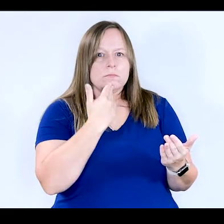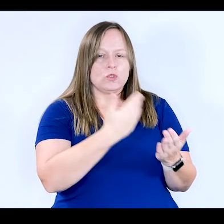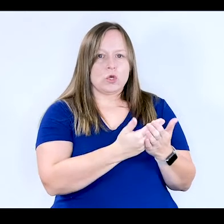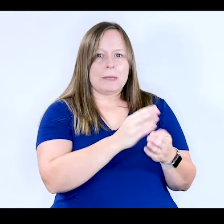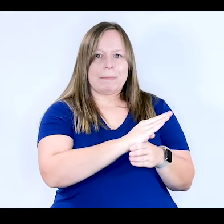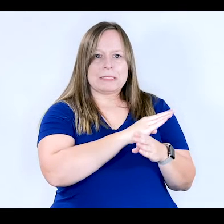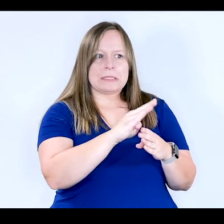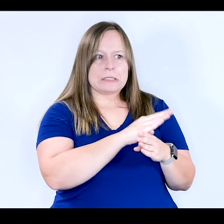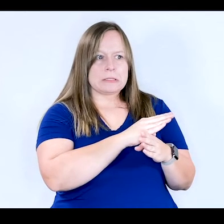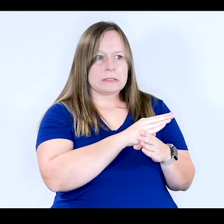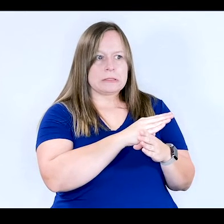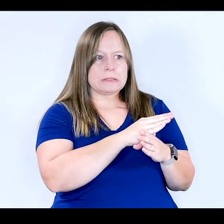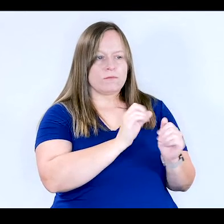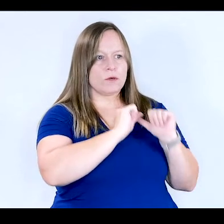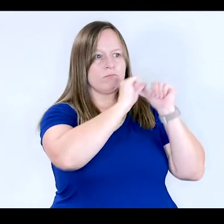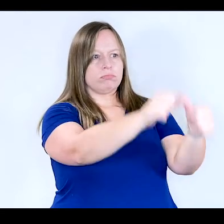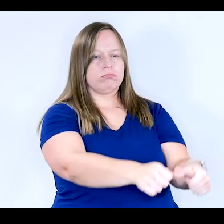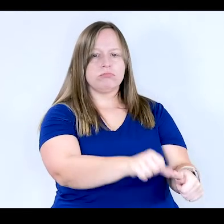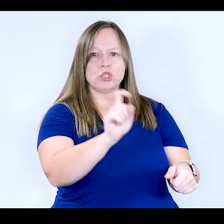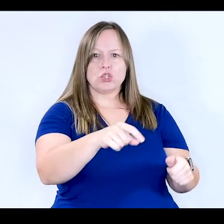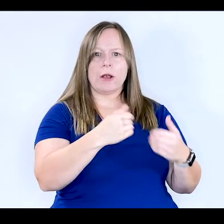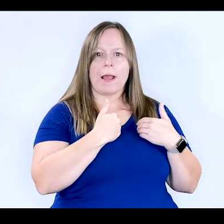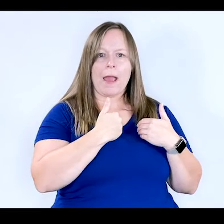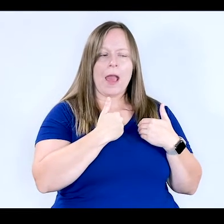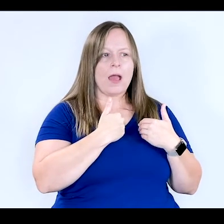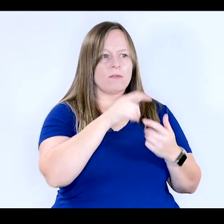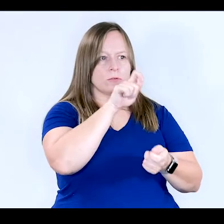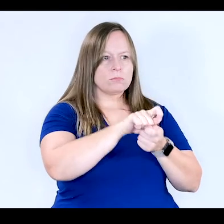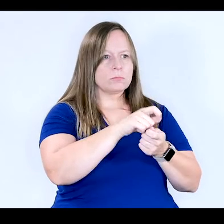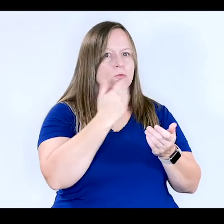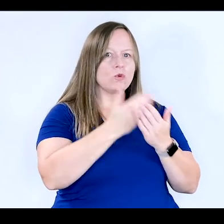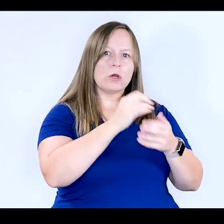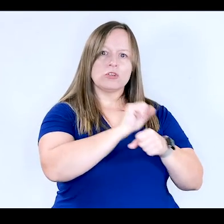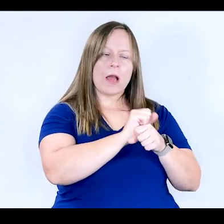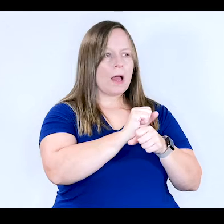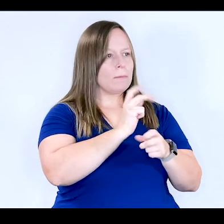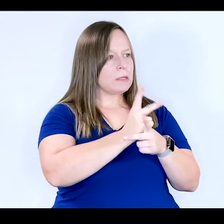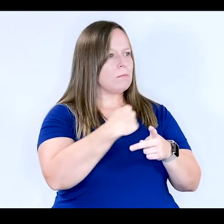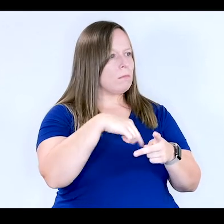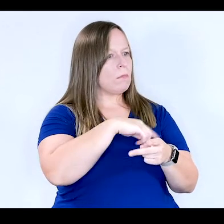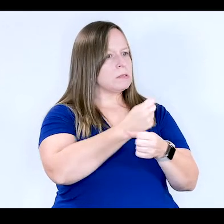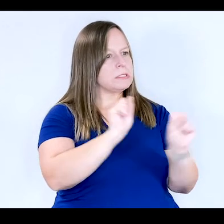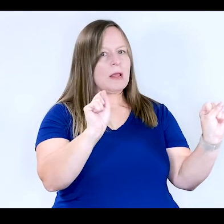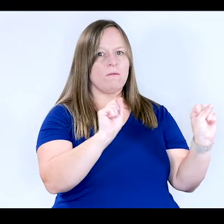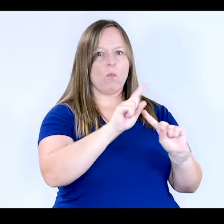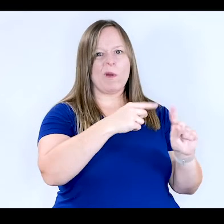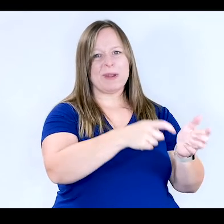their business for the long haul, and it's doing a particularly good job of keeping us safe when we need it most.